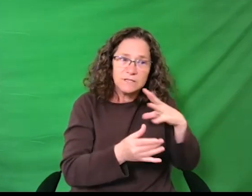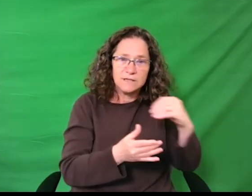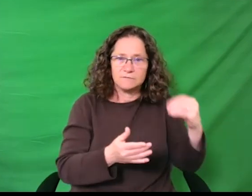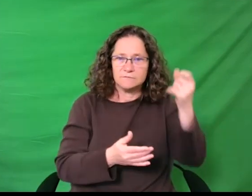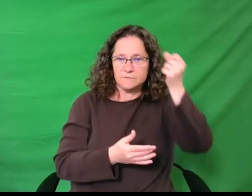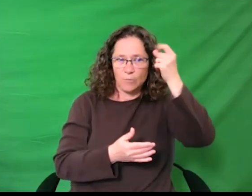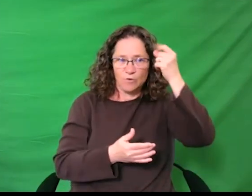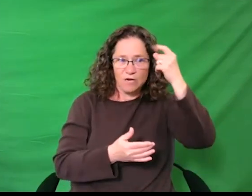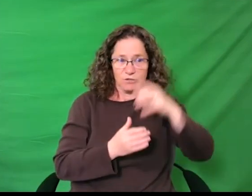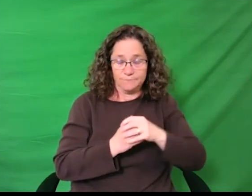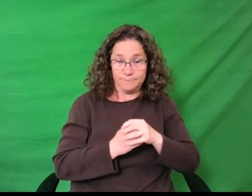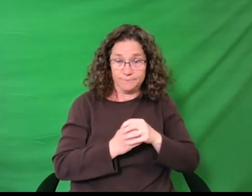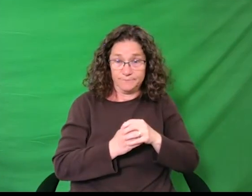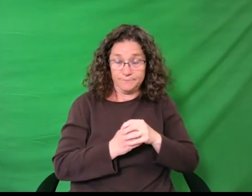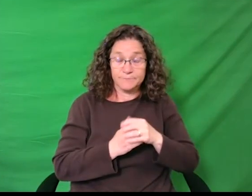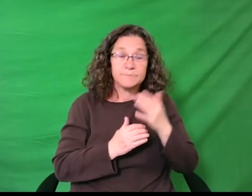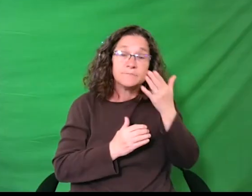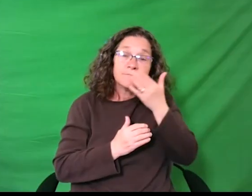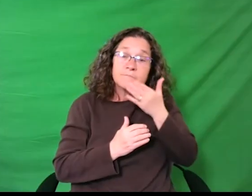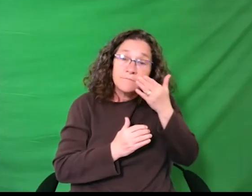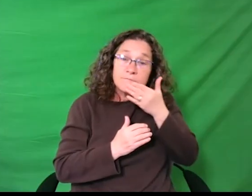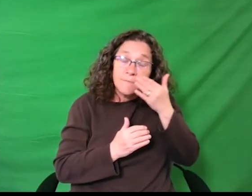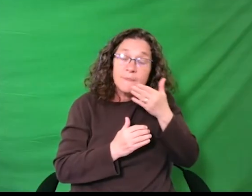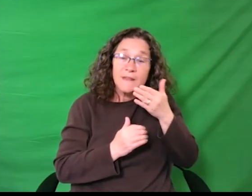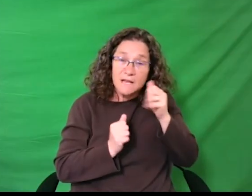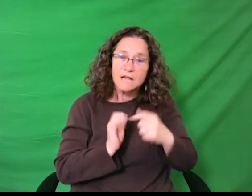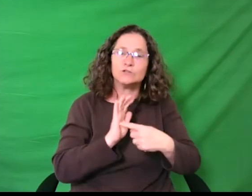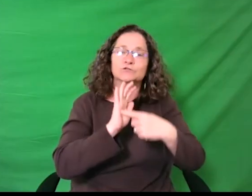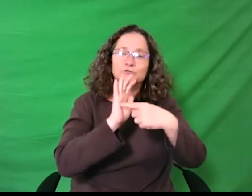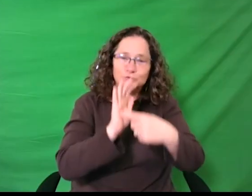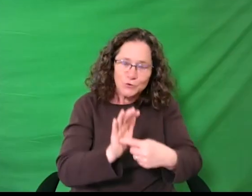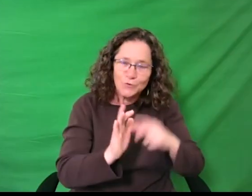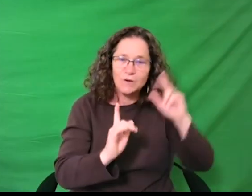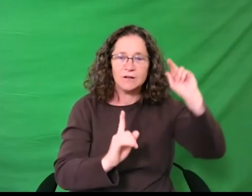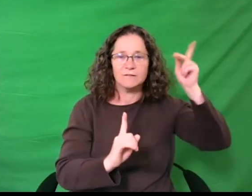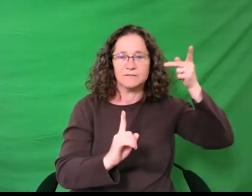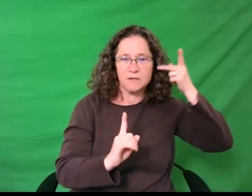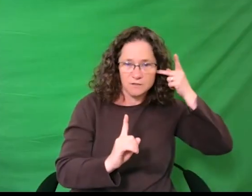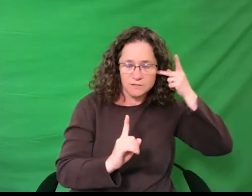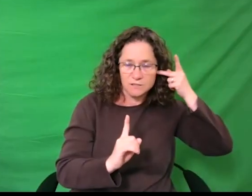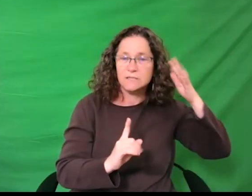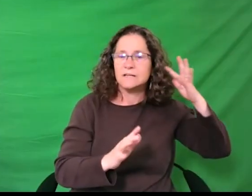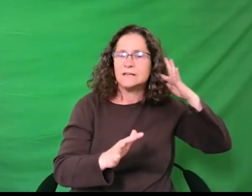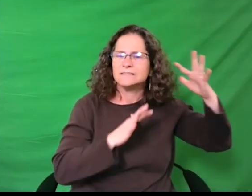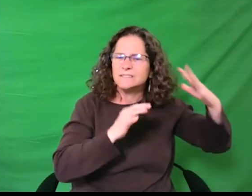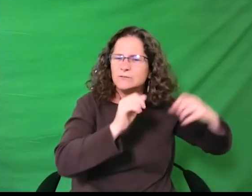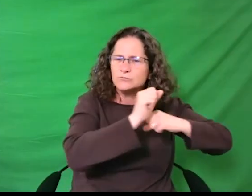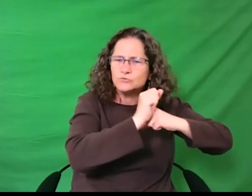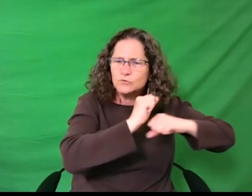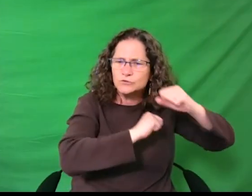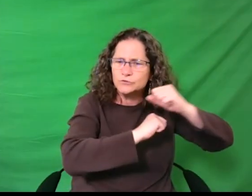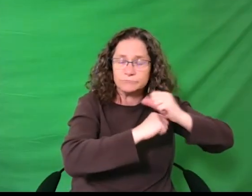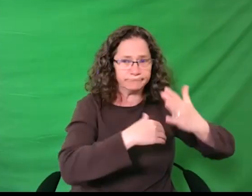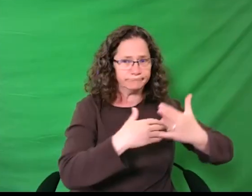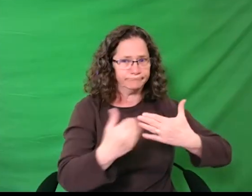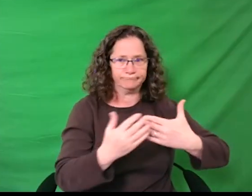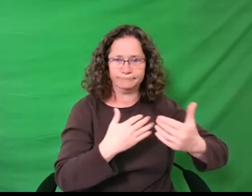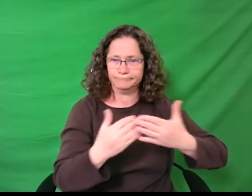Cued speech provides us the ability to visualize the phonology, the sound structure of any spoken language, to give readers access